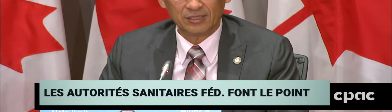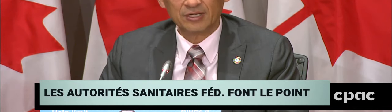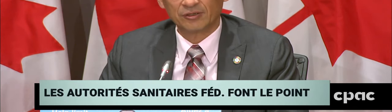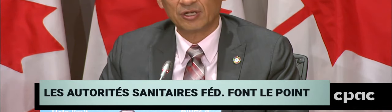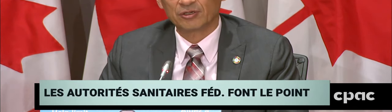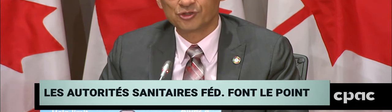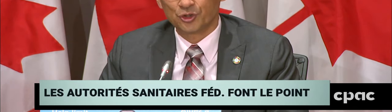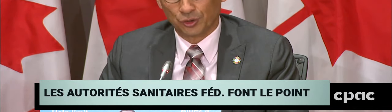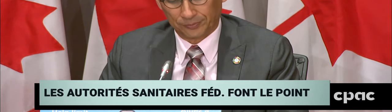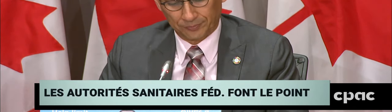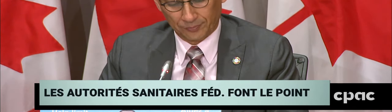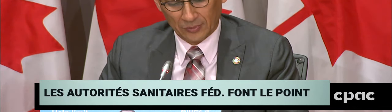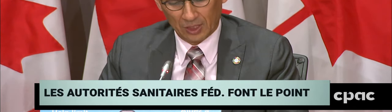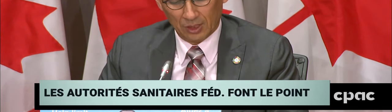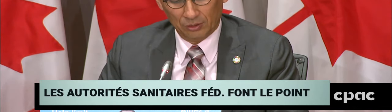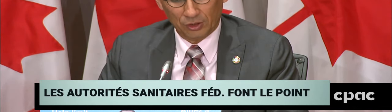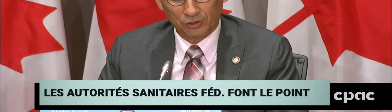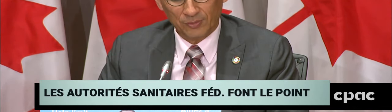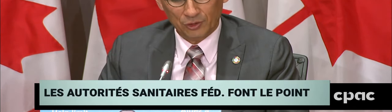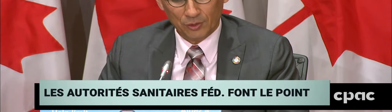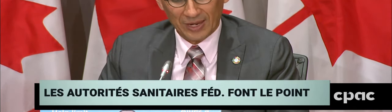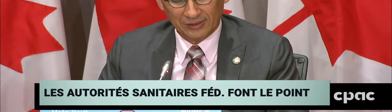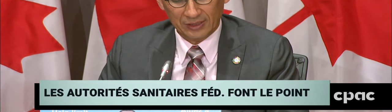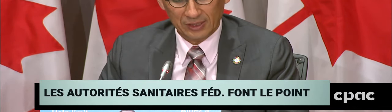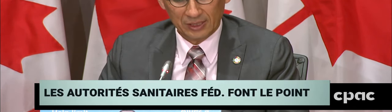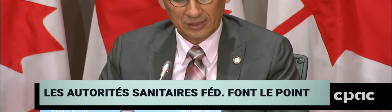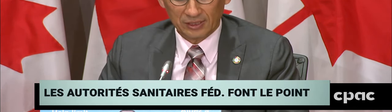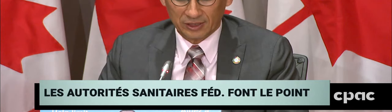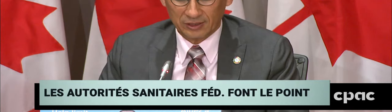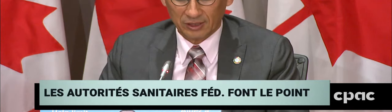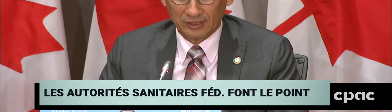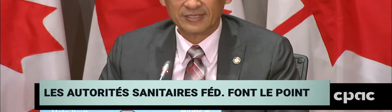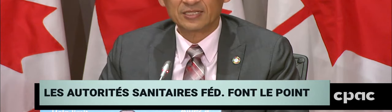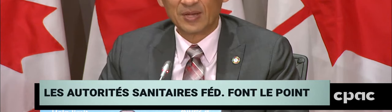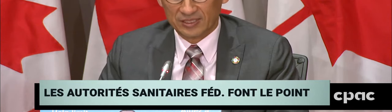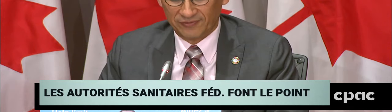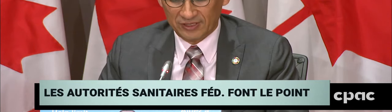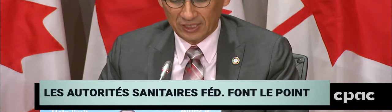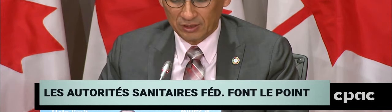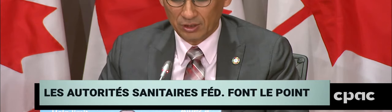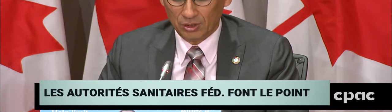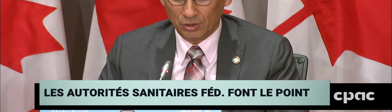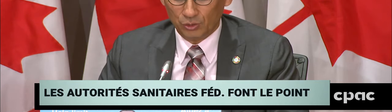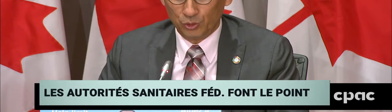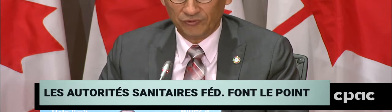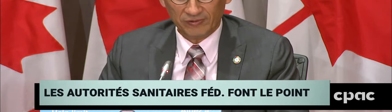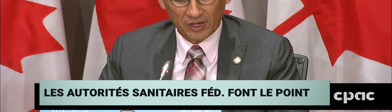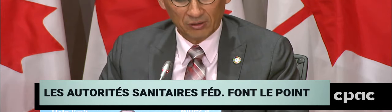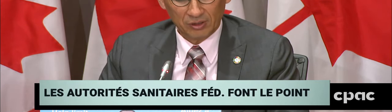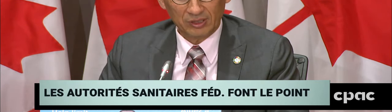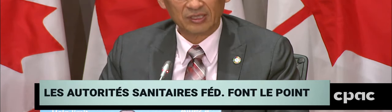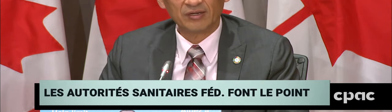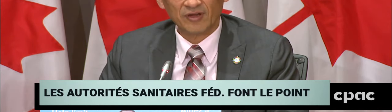AN AVERAGE OF 618 NEW CASES HAVE